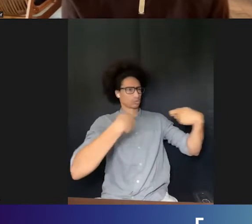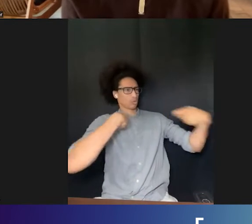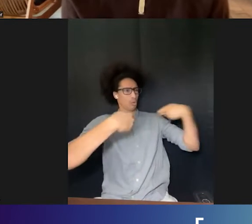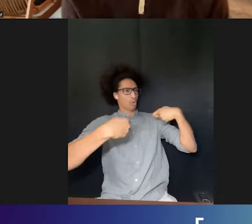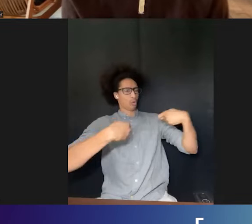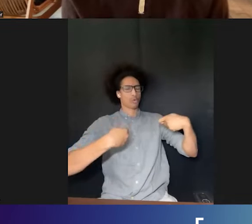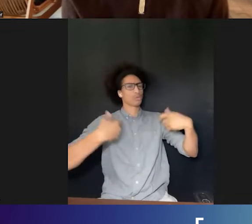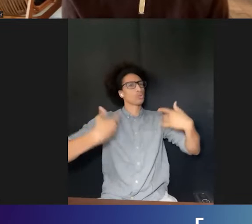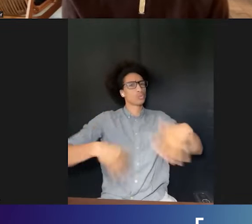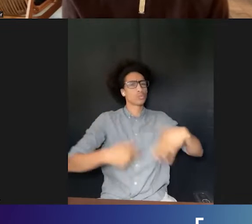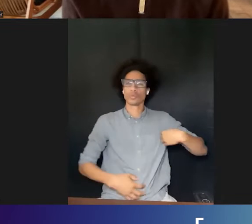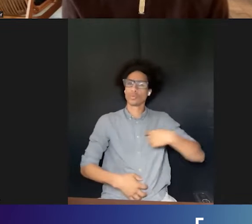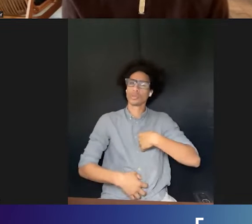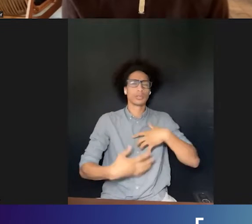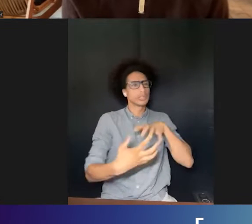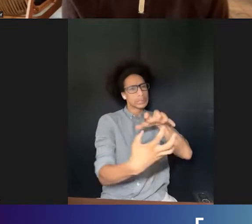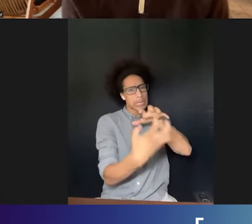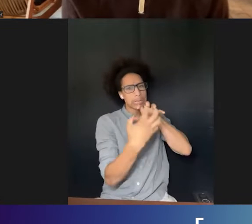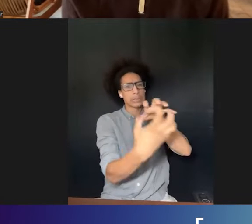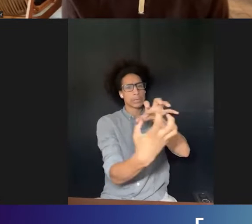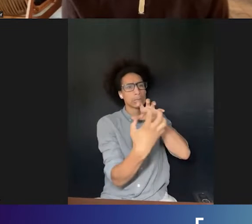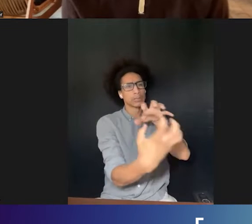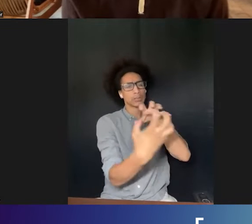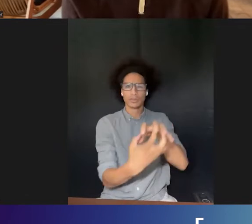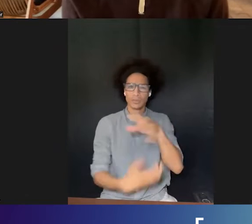And the line is becoming very blurry in distribution meetings